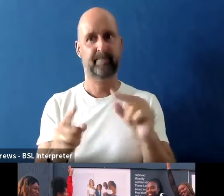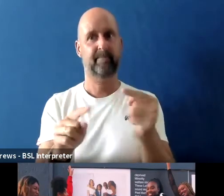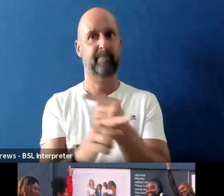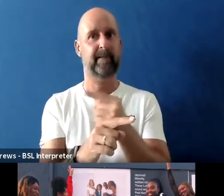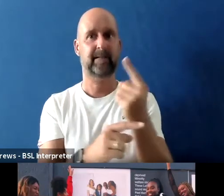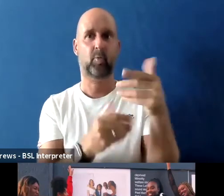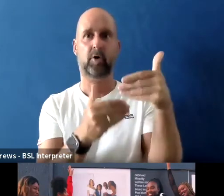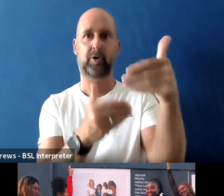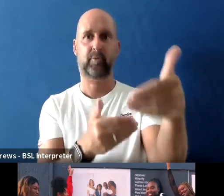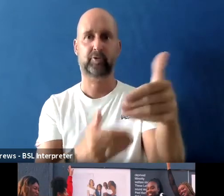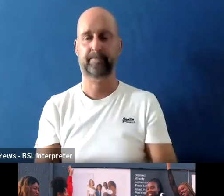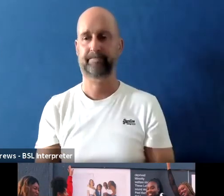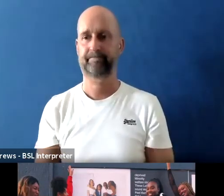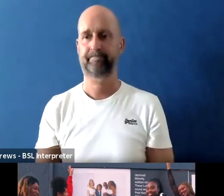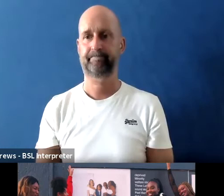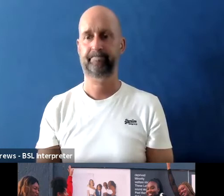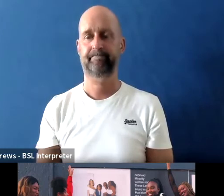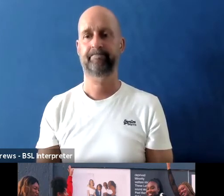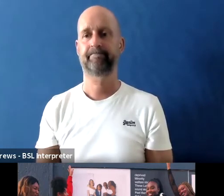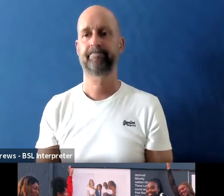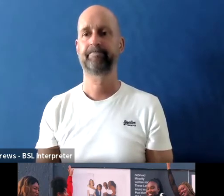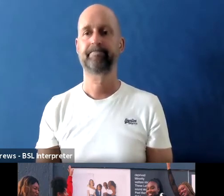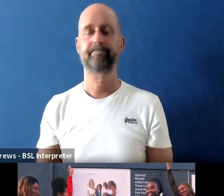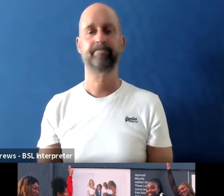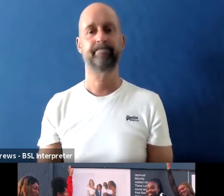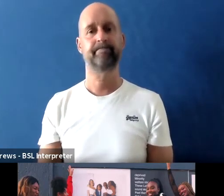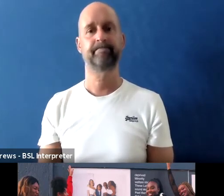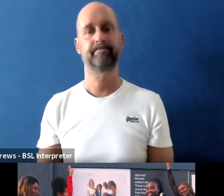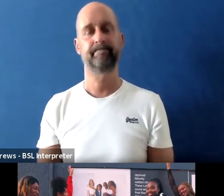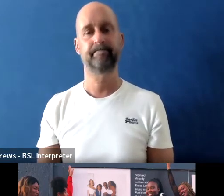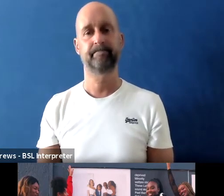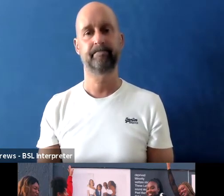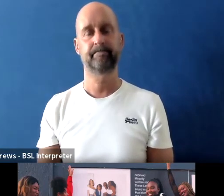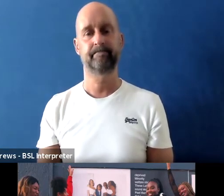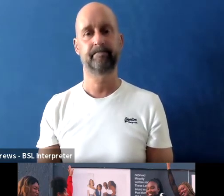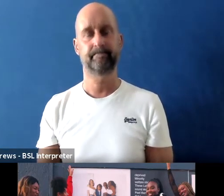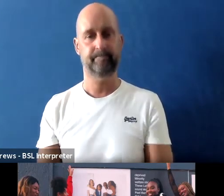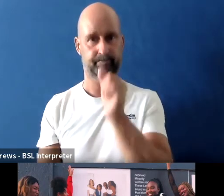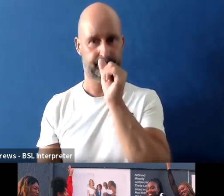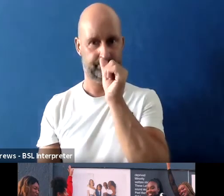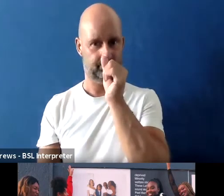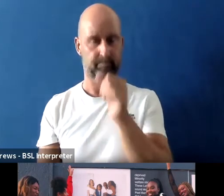To ensure dynamic, transformative cultural growth in this country